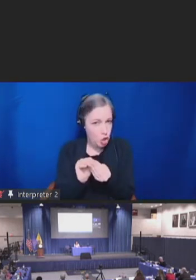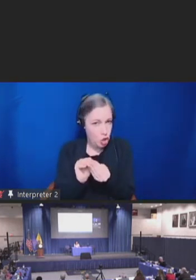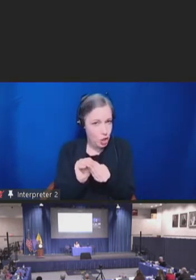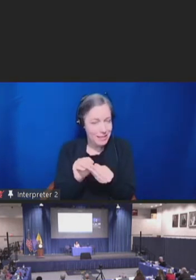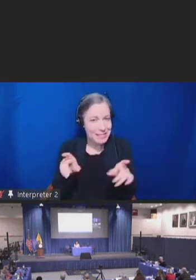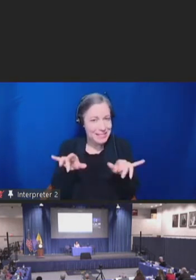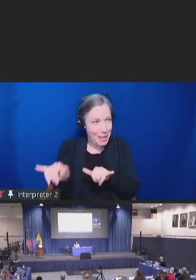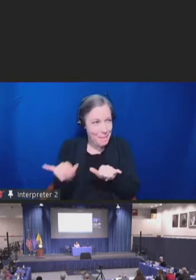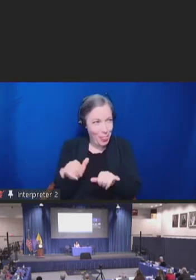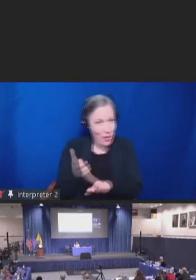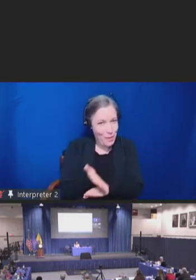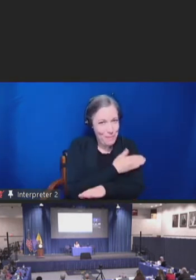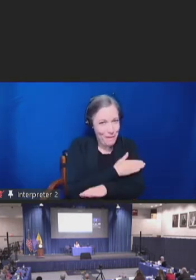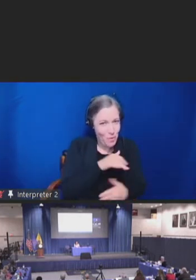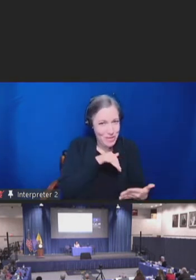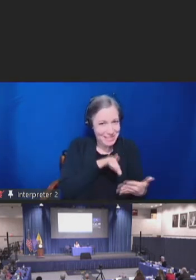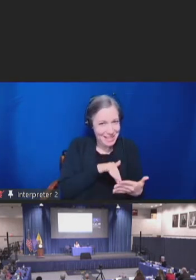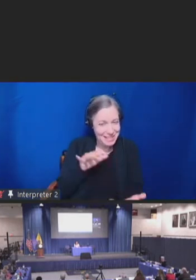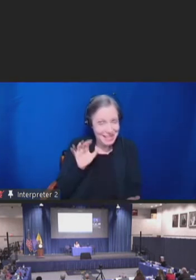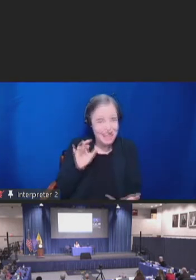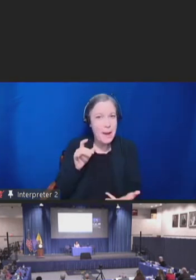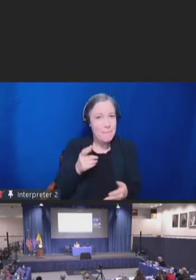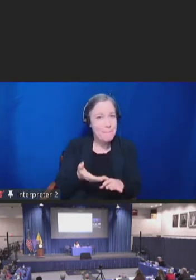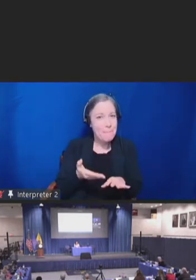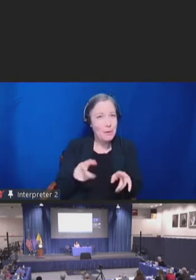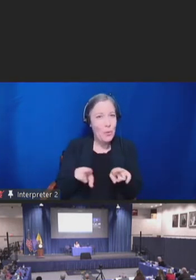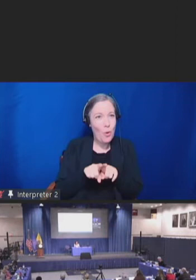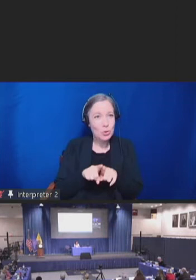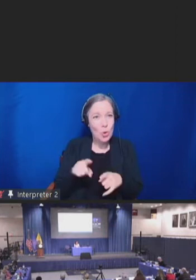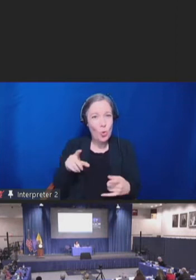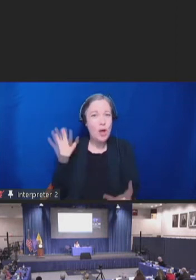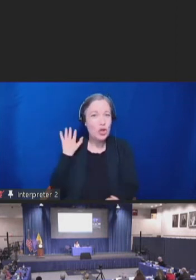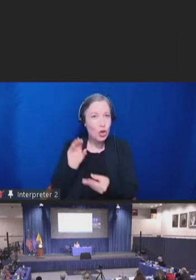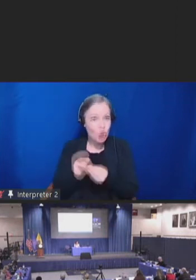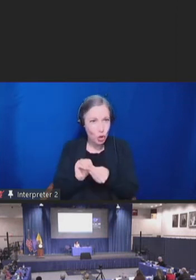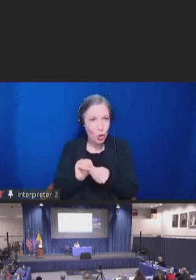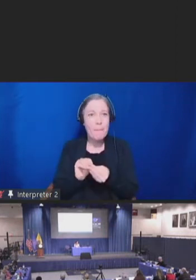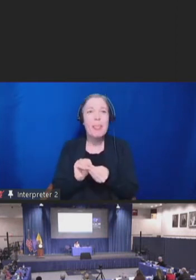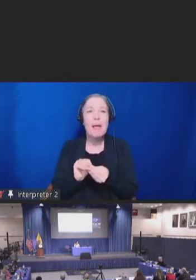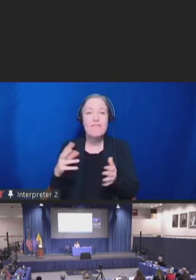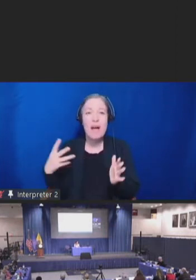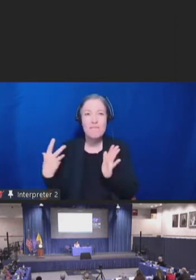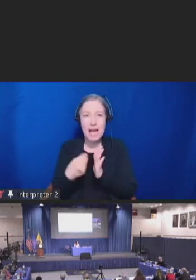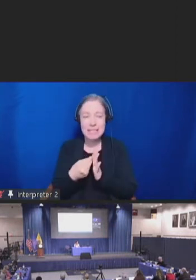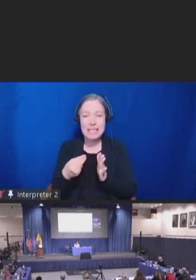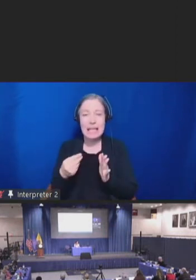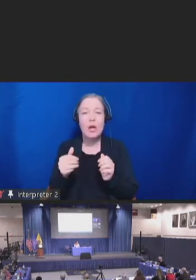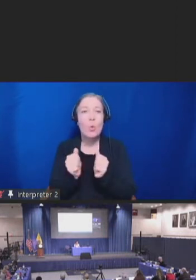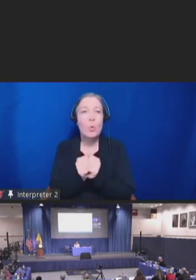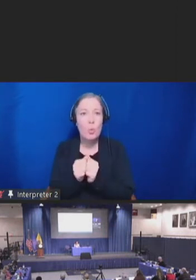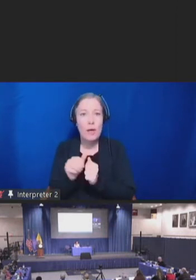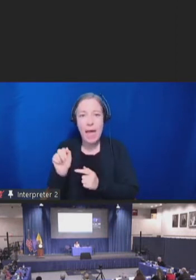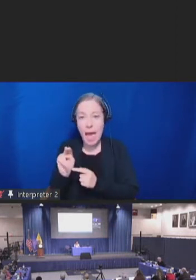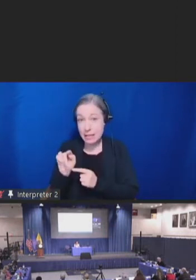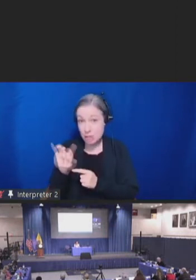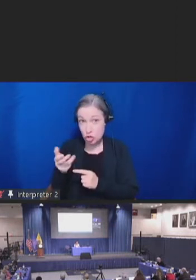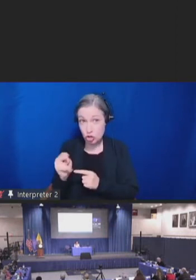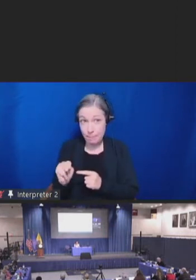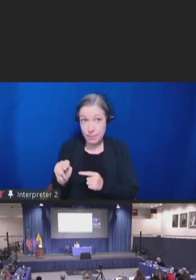The second exposure was cumulative vaccine-associated aluminum. And then the third exposure was average days under vaccinated.